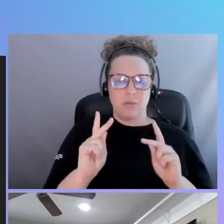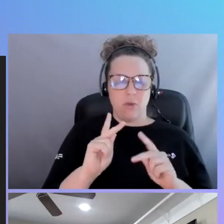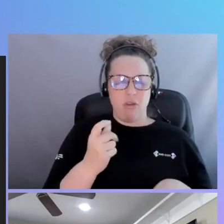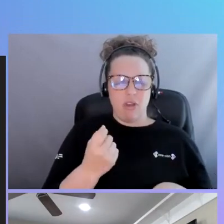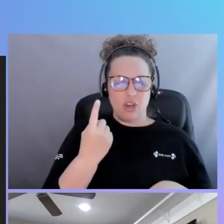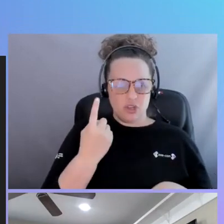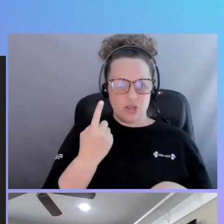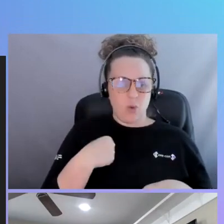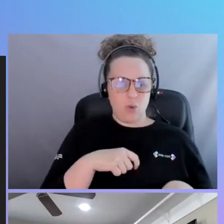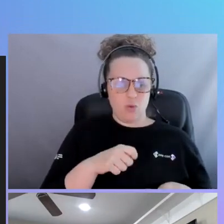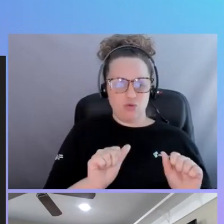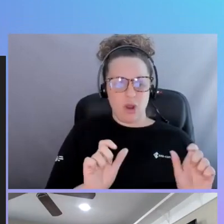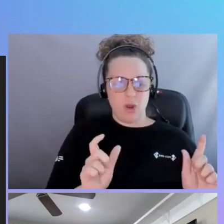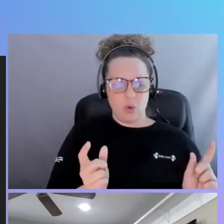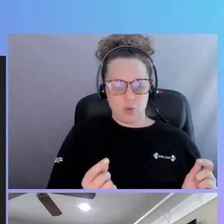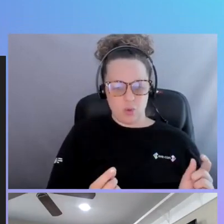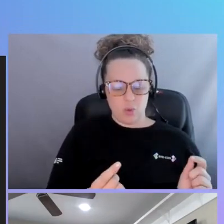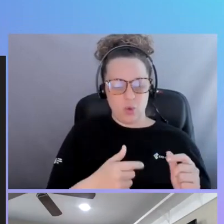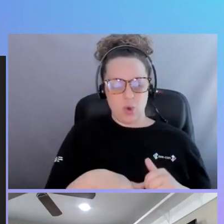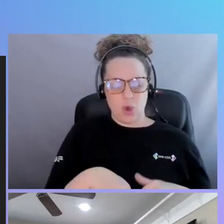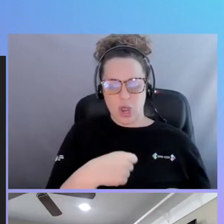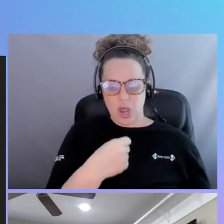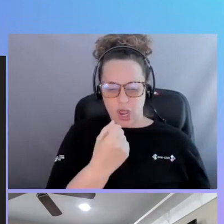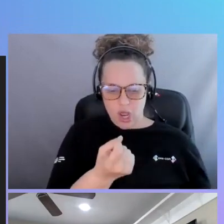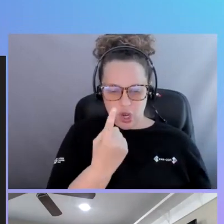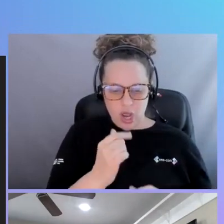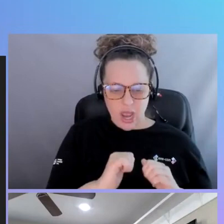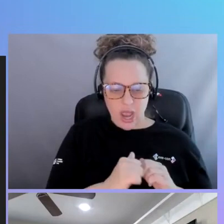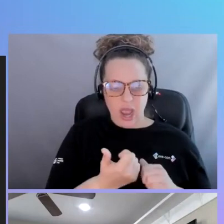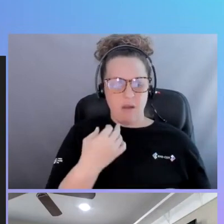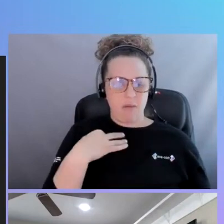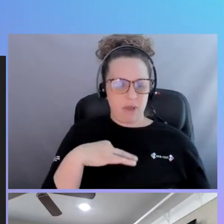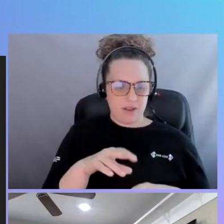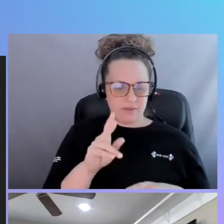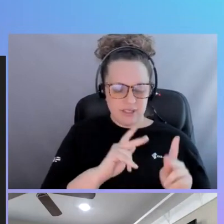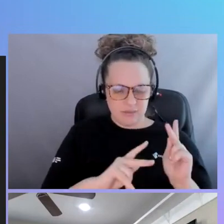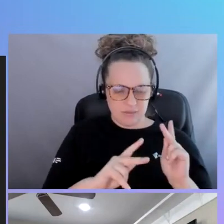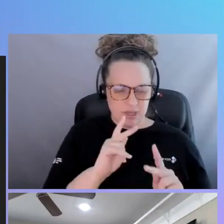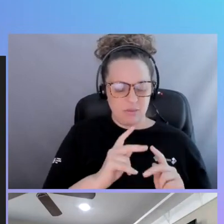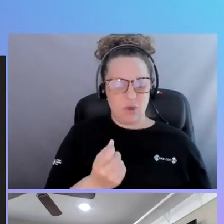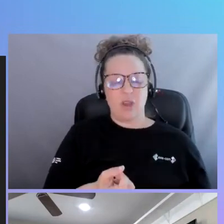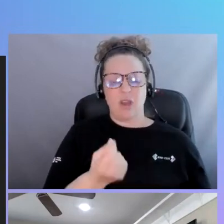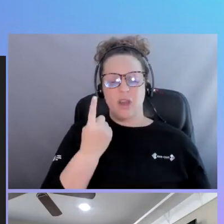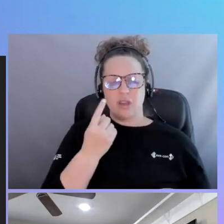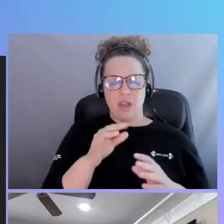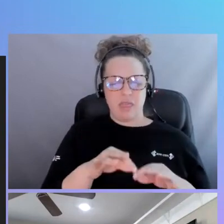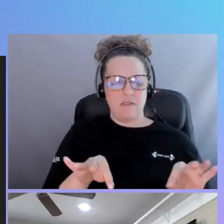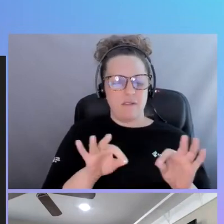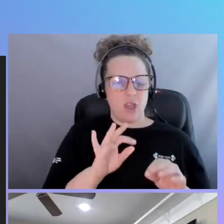and what we're trying to do, understand how it benefits people and understand the value to your organization, they get